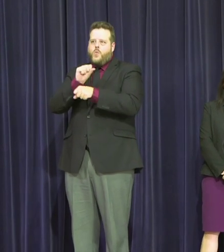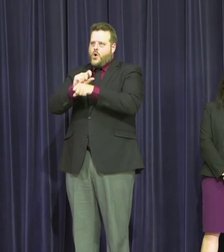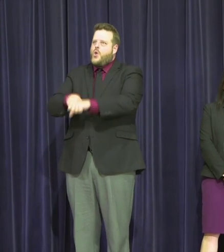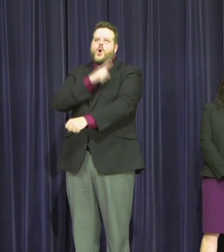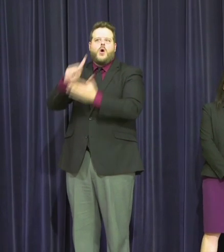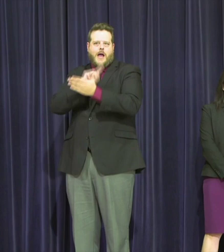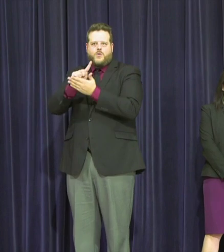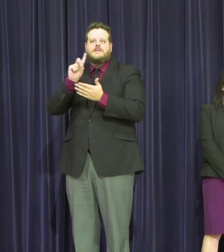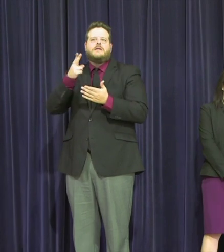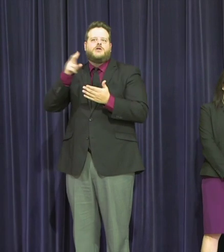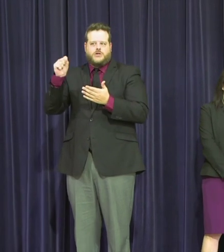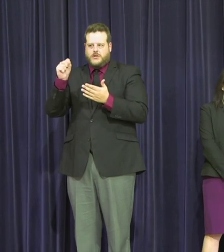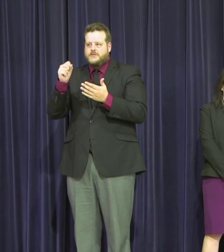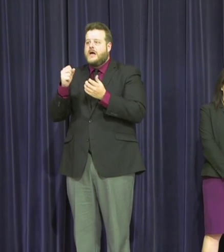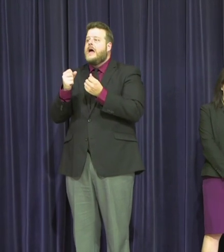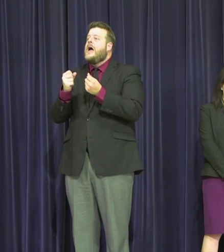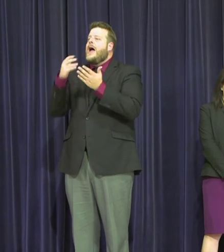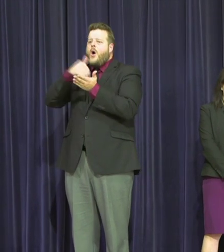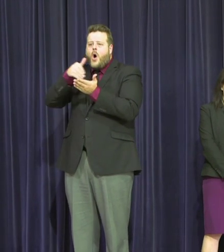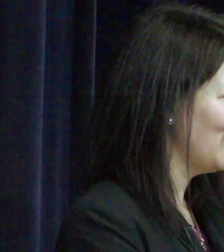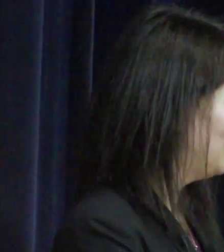How many times a day does a clock's hands overlap?